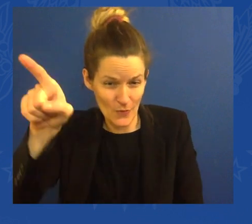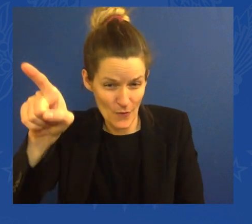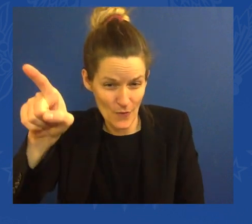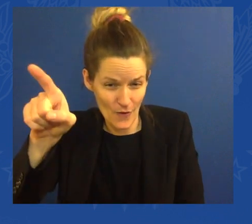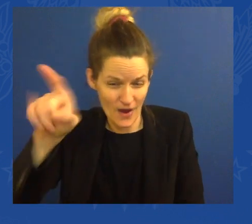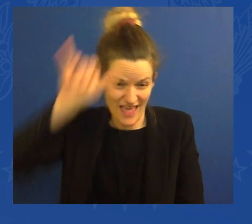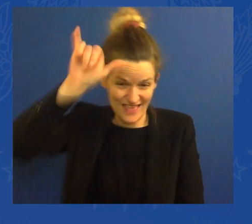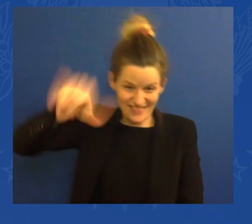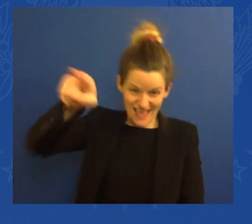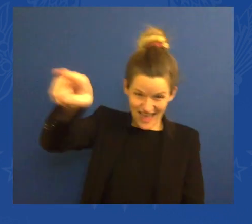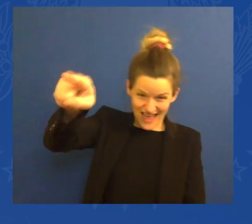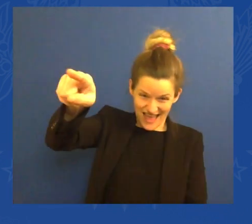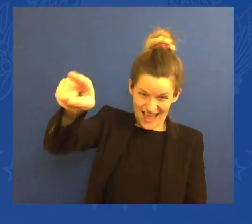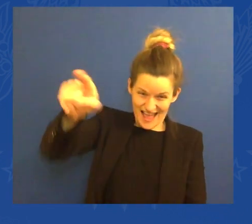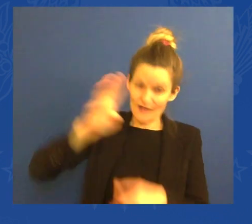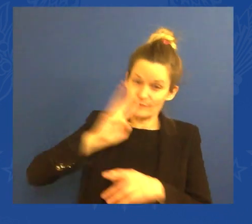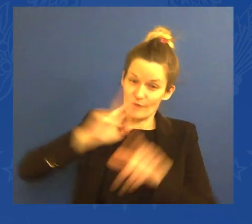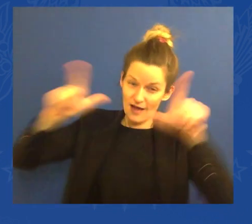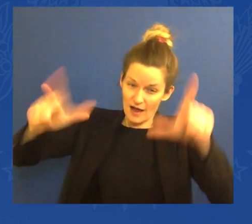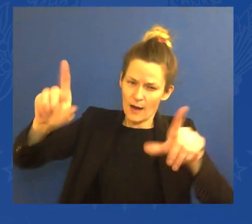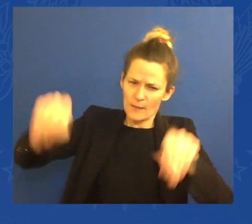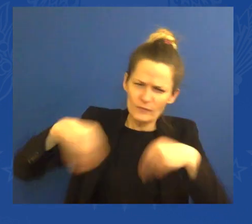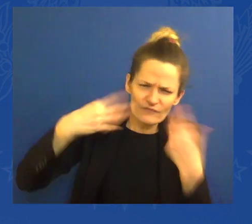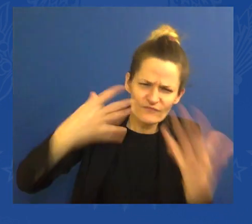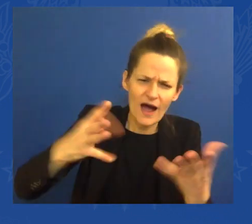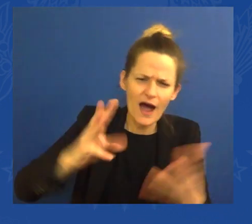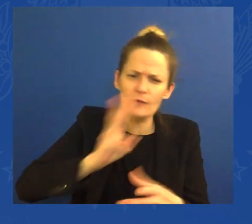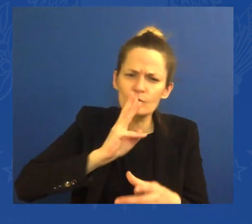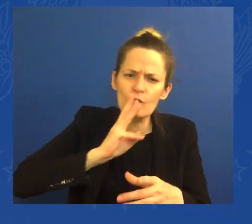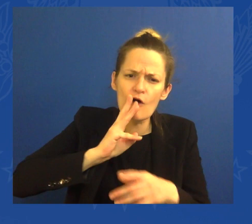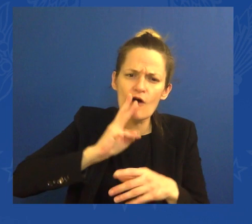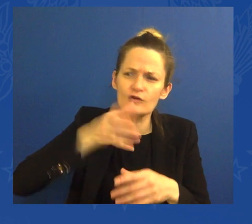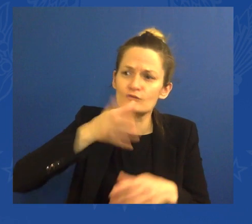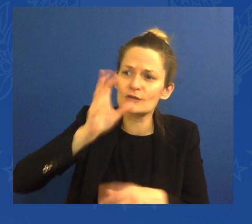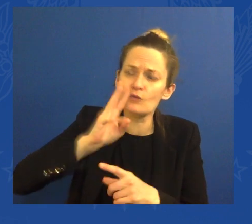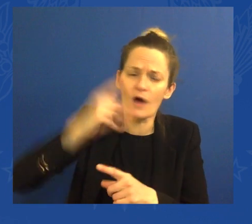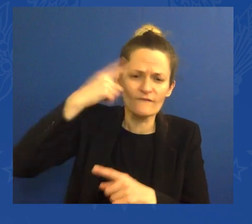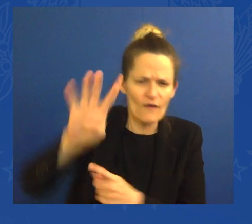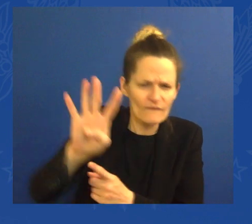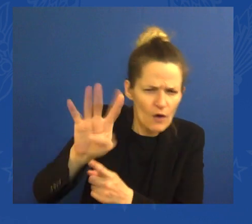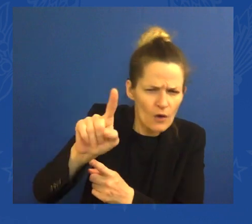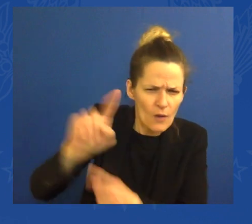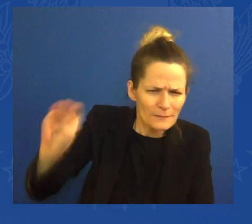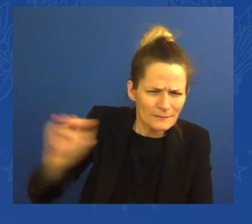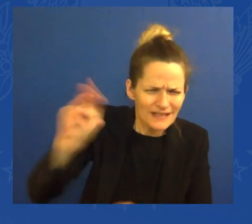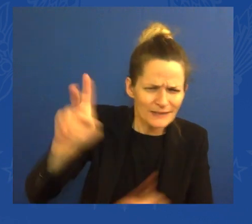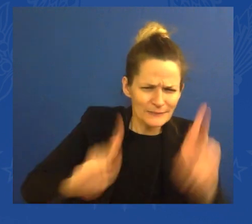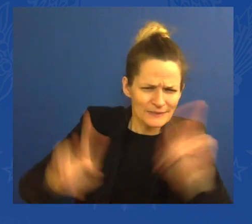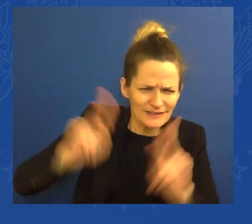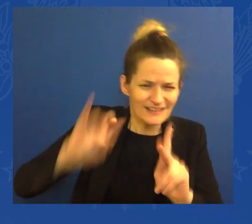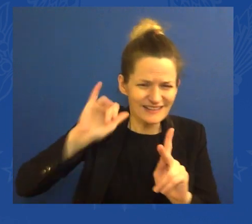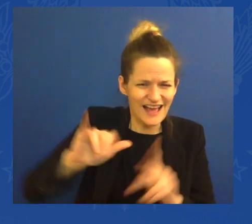You support -- they support more than 1.3 million jobs. And two weeks ago, I visited Lorain, Ohio,